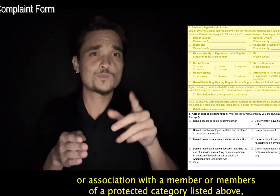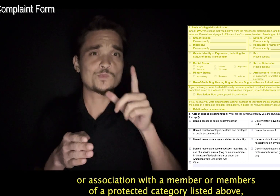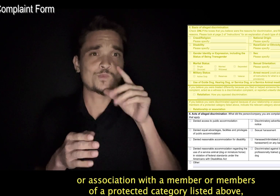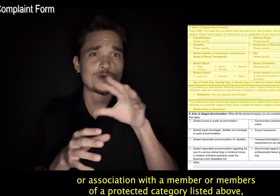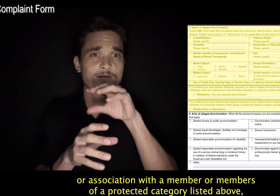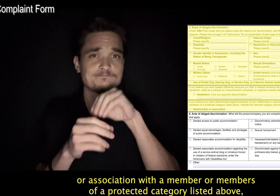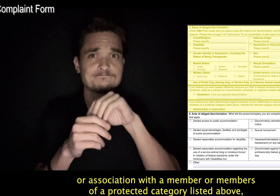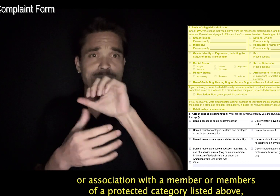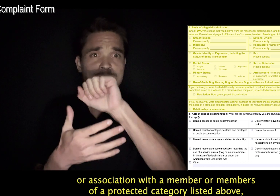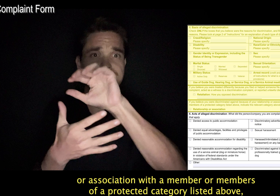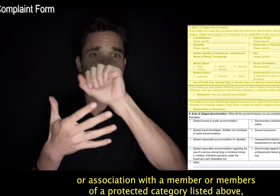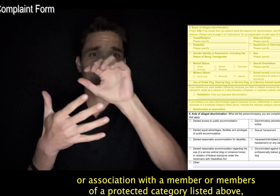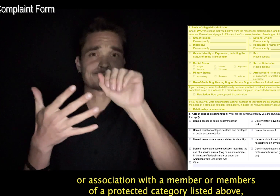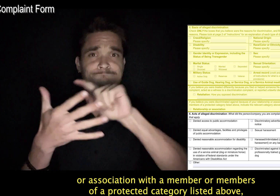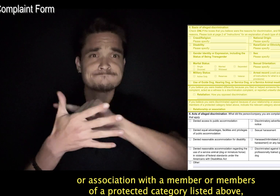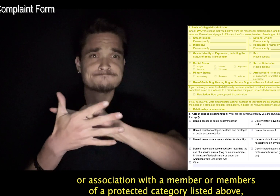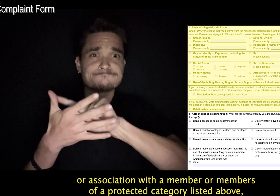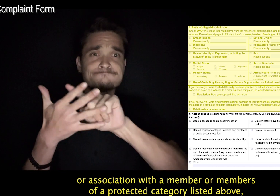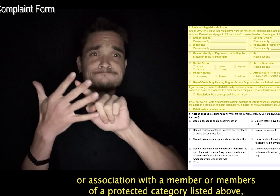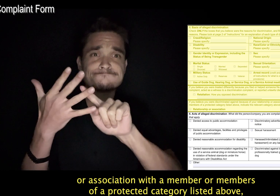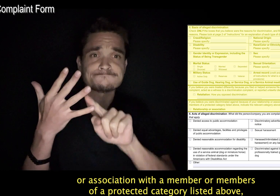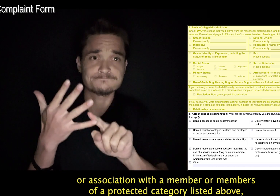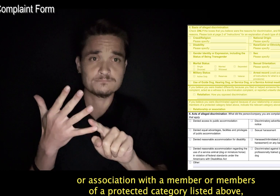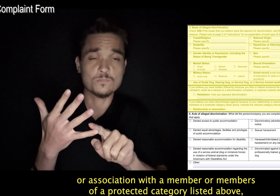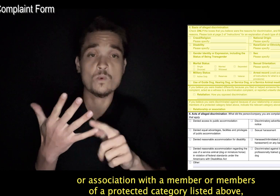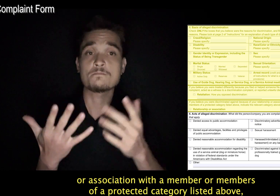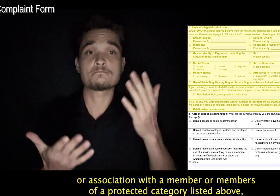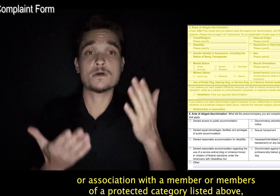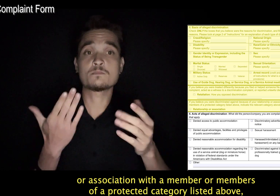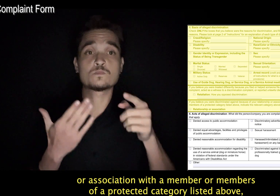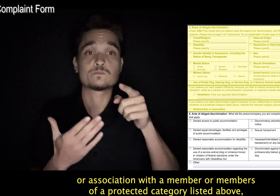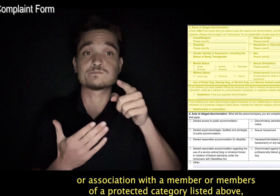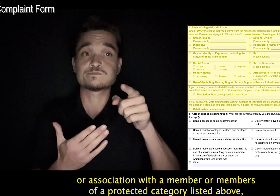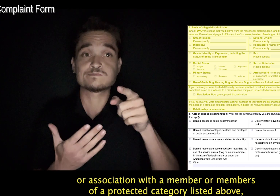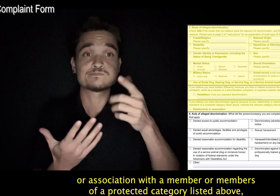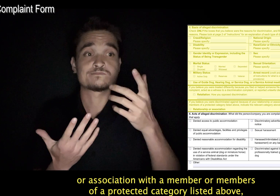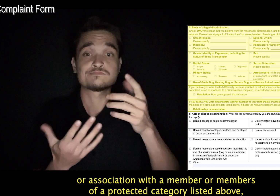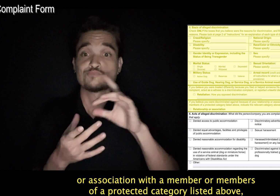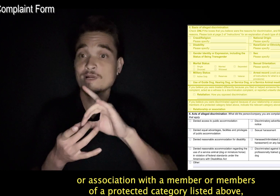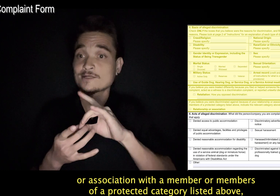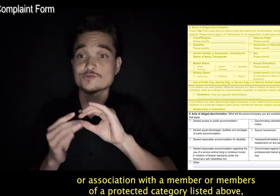or association with a member or members of a protected category listed above,